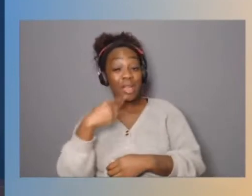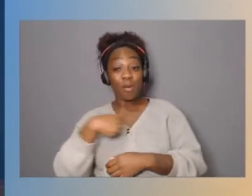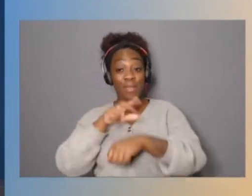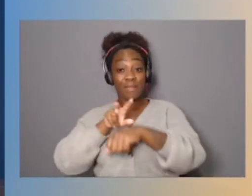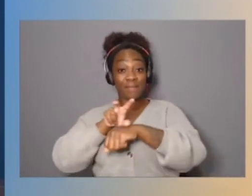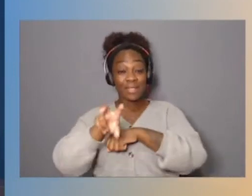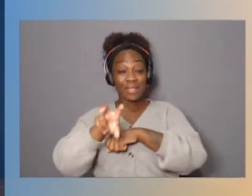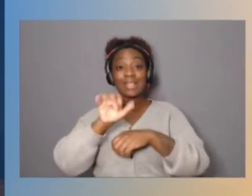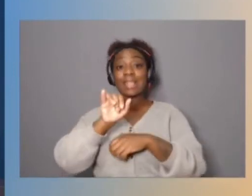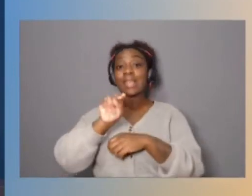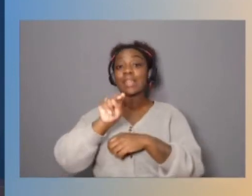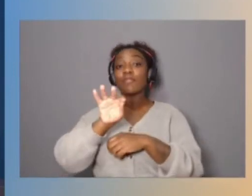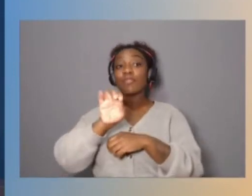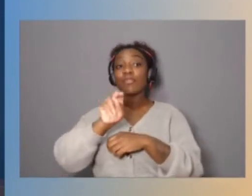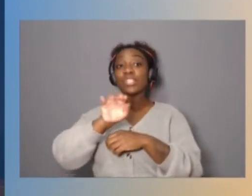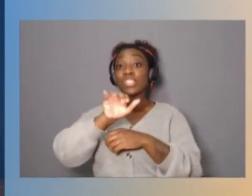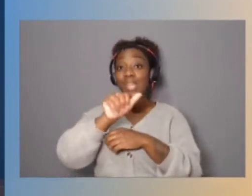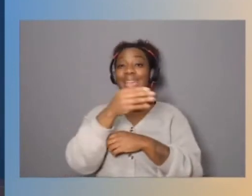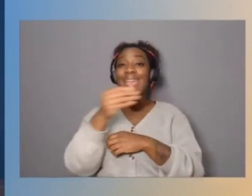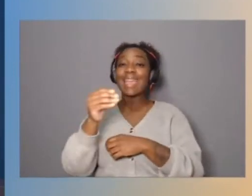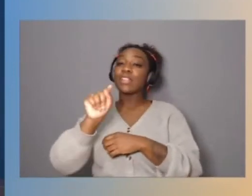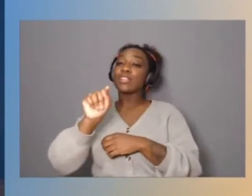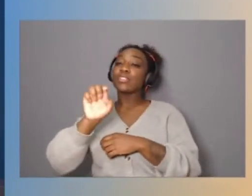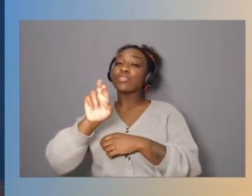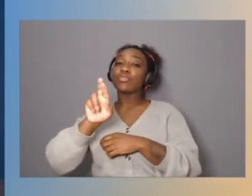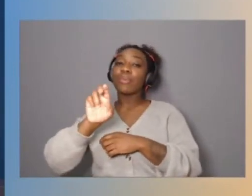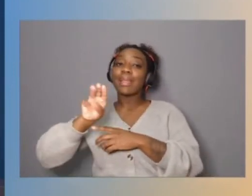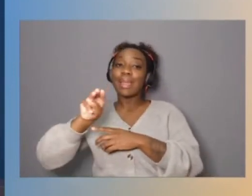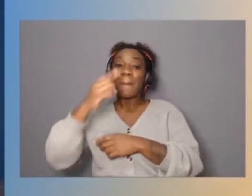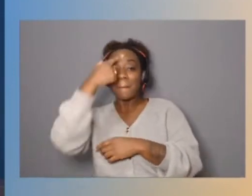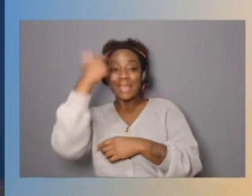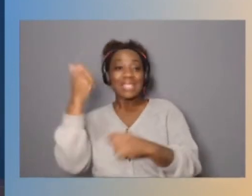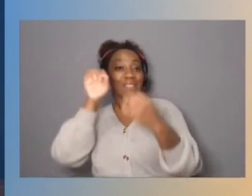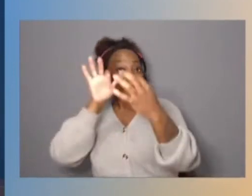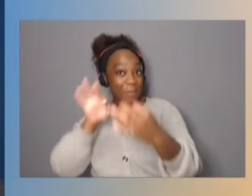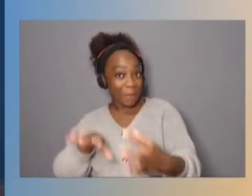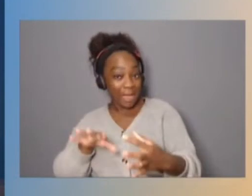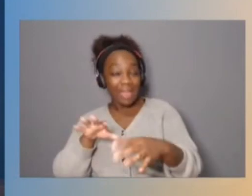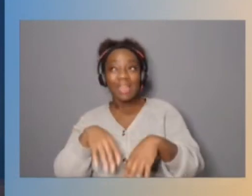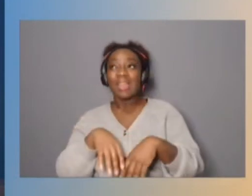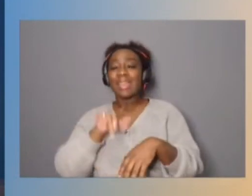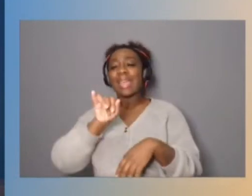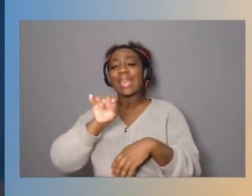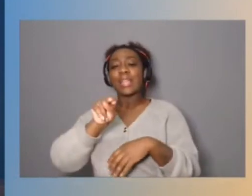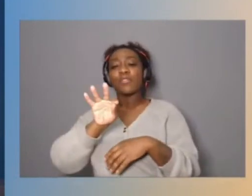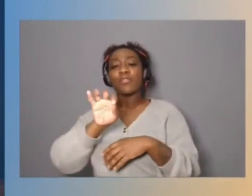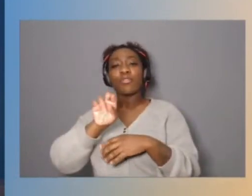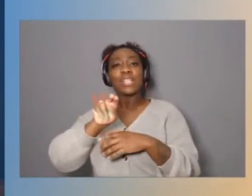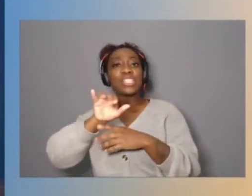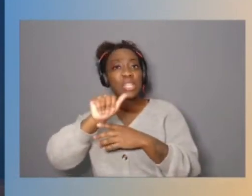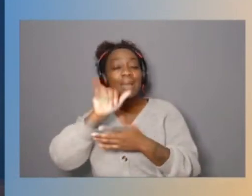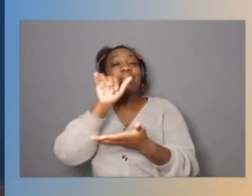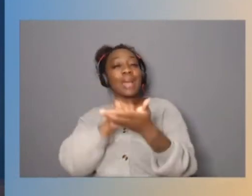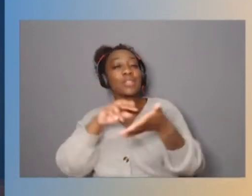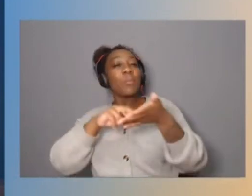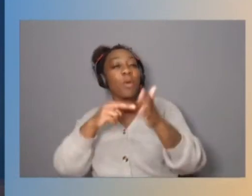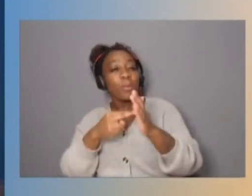because of this feedback from all of our customers. So Inferentia is purpose build for inferencing and it constitutes, like I said,